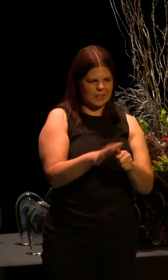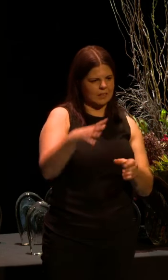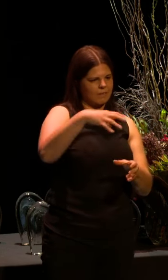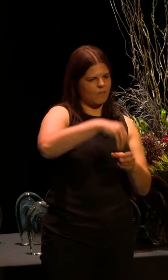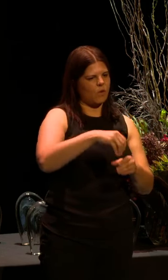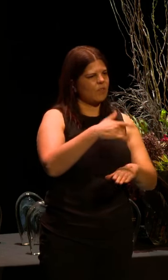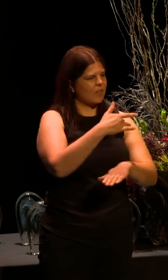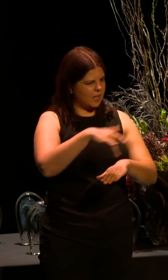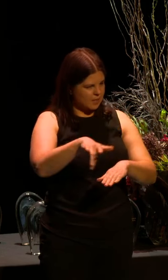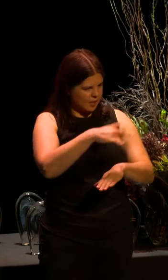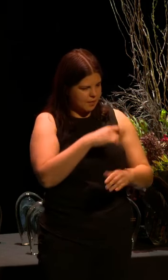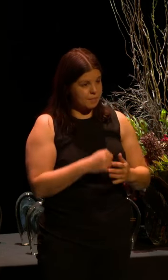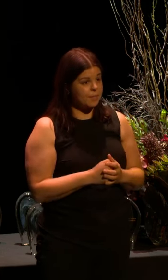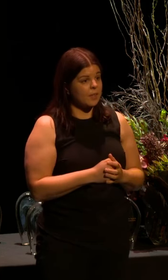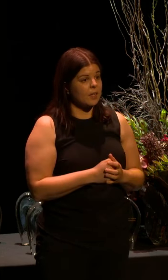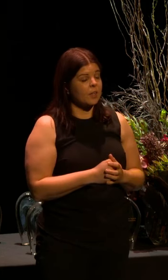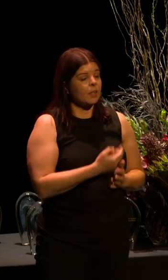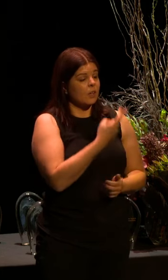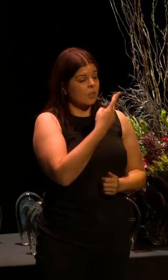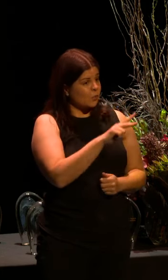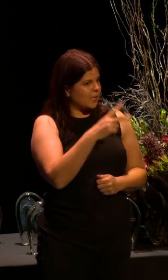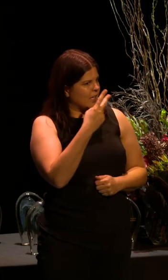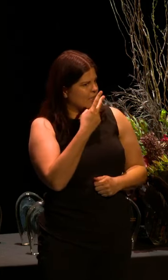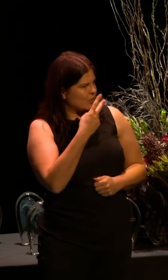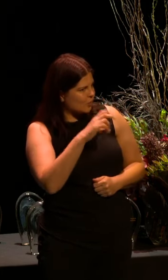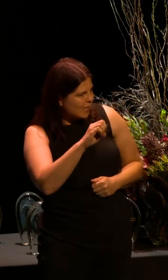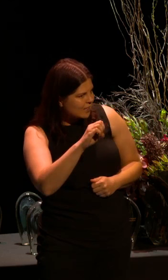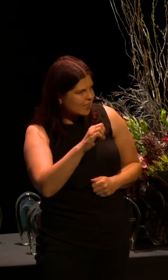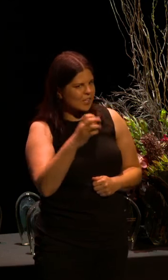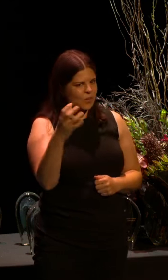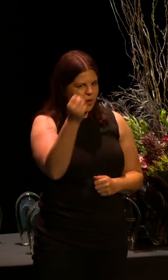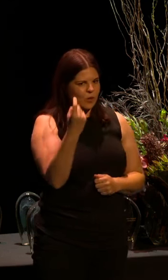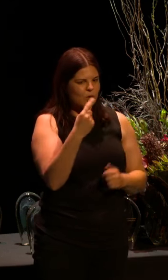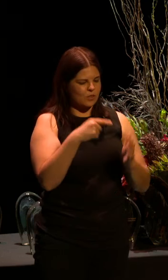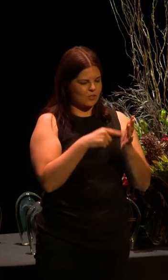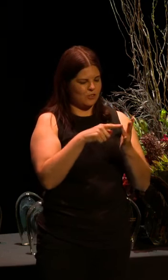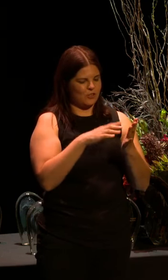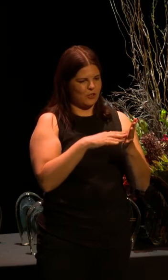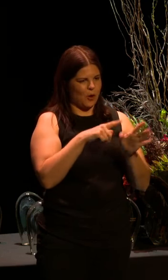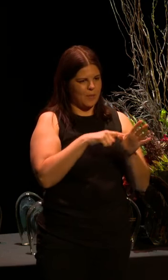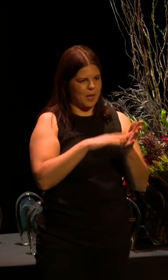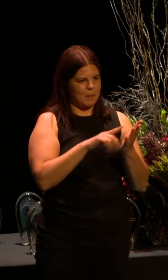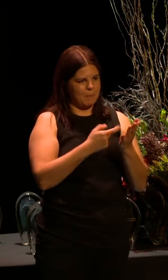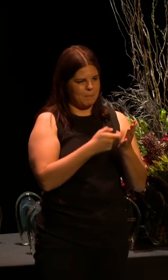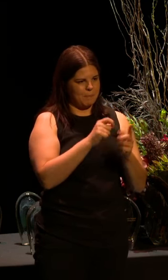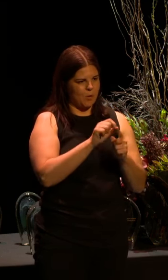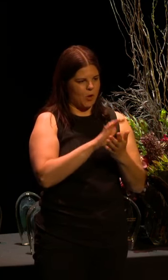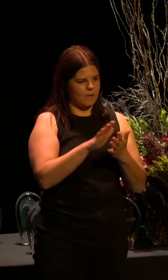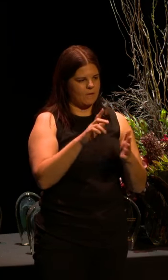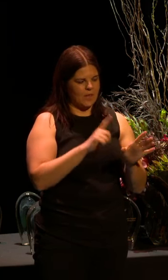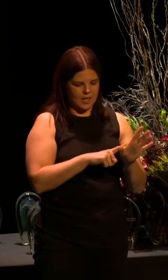In 2020, the award goes to Tommy Murphy.